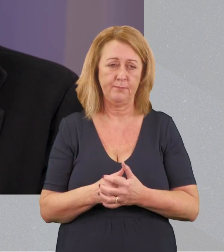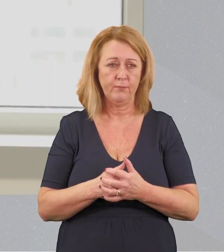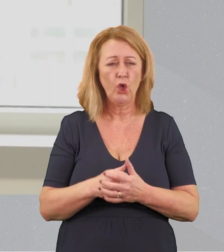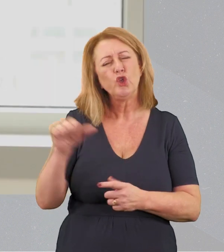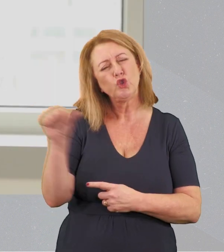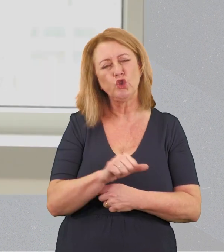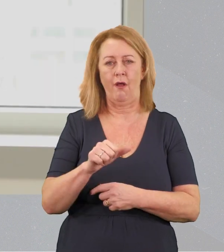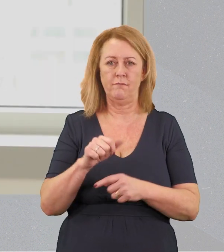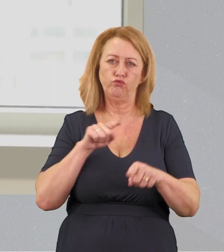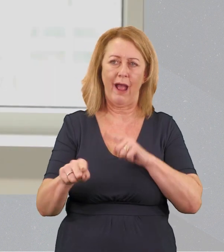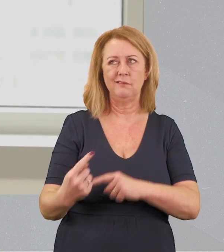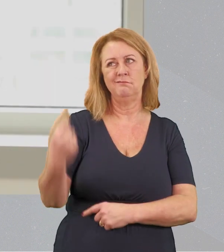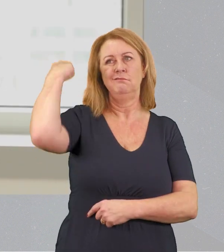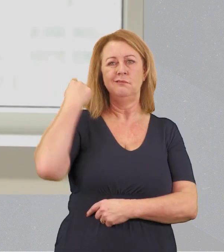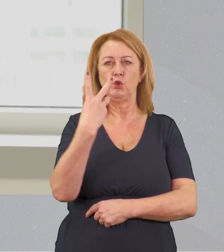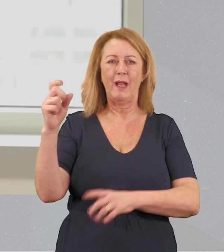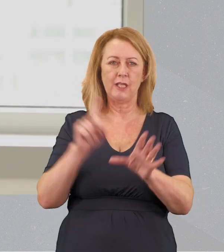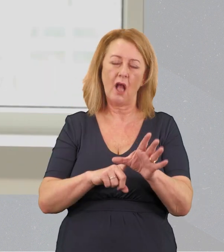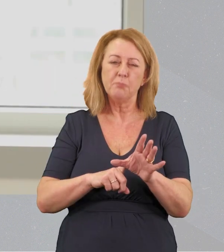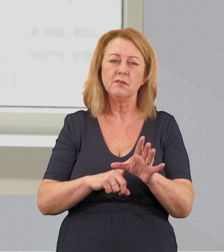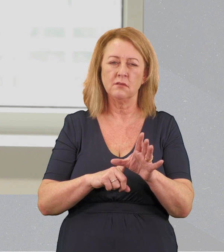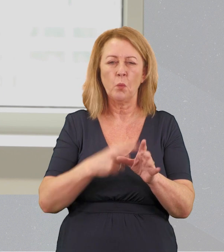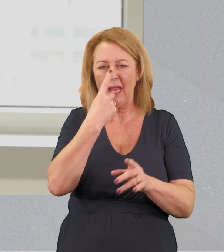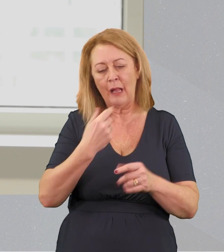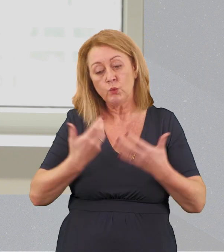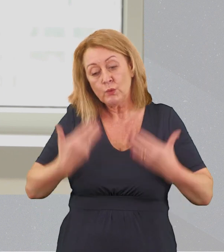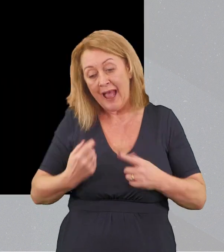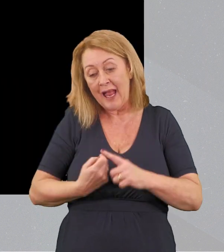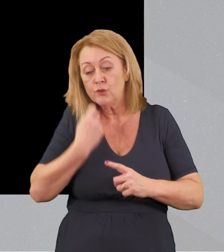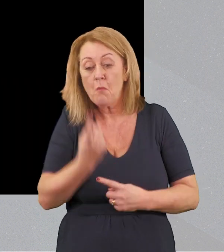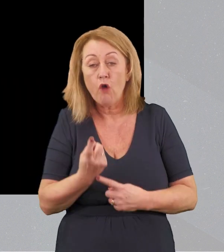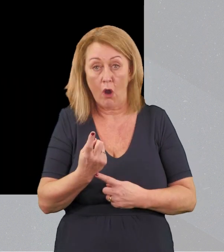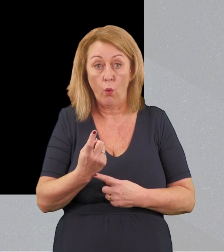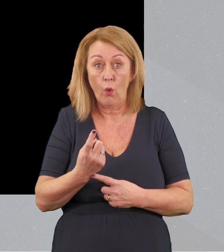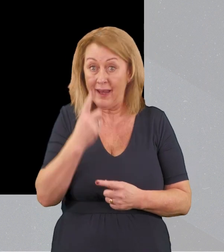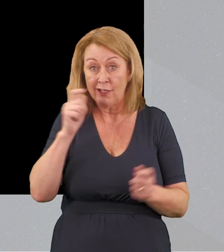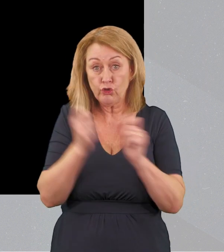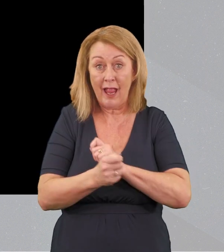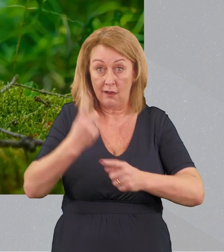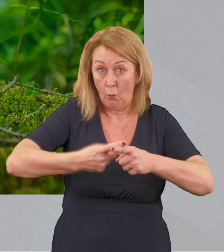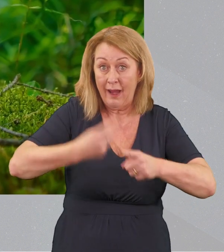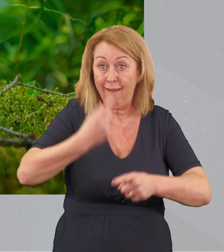The best time to have done this would have been 20 years ago with the next best time to do it is today and tomorrow. You know, change can happen and it can happen quickly.